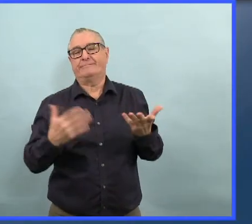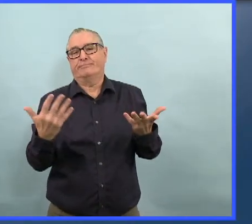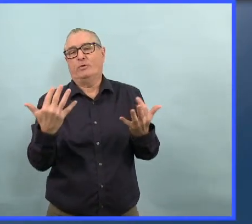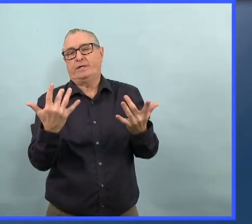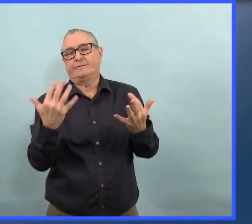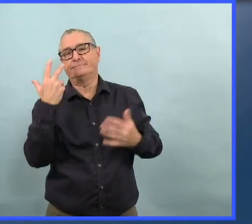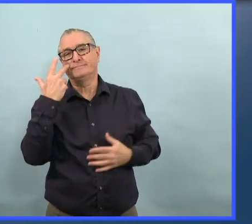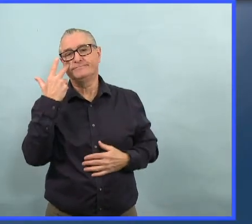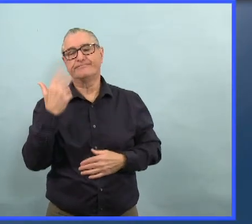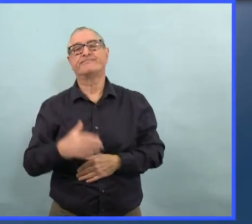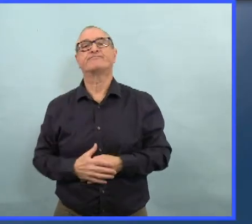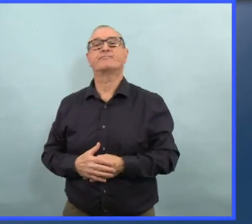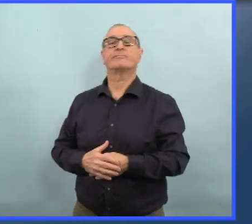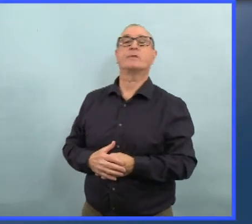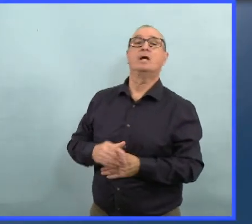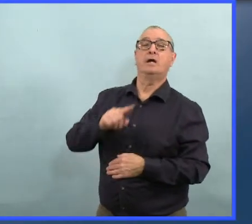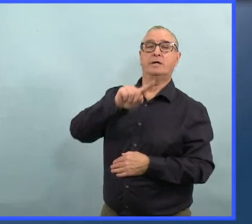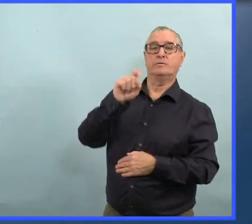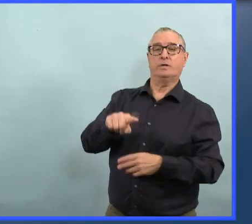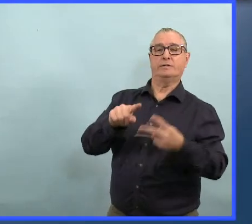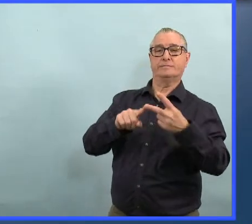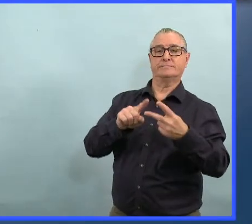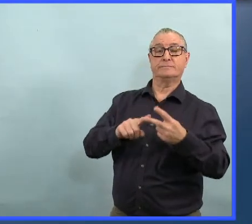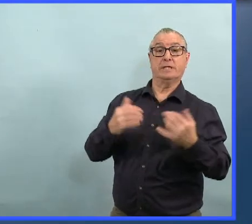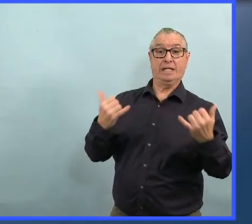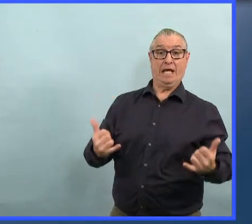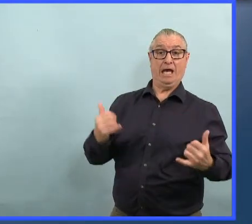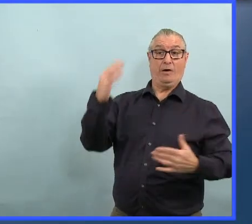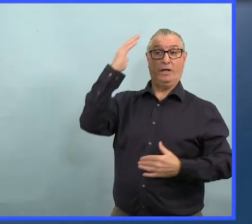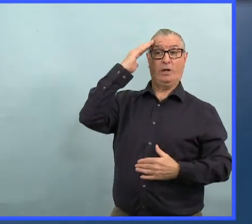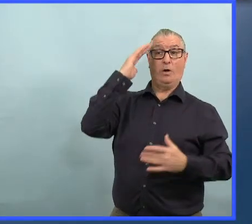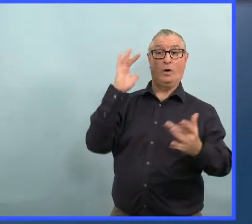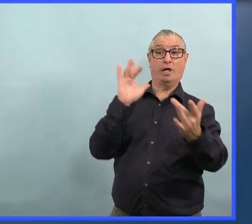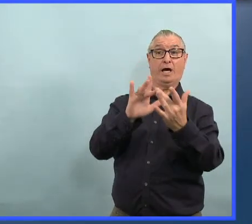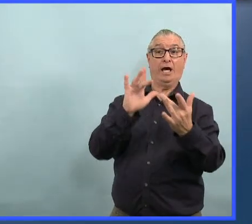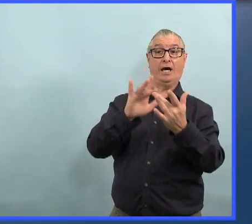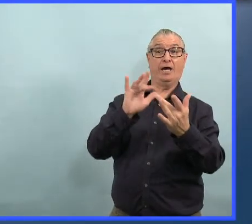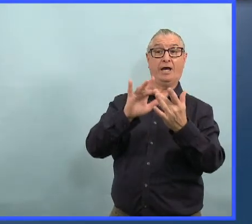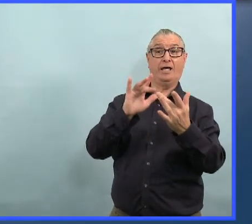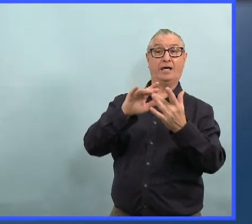change in contract uh tracing procedures but of this most recent wave